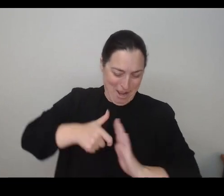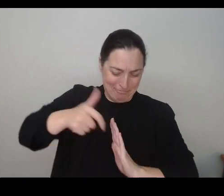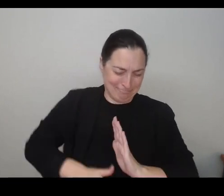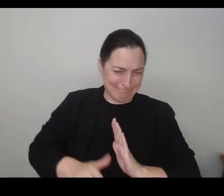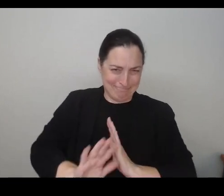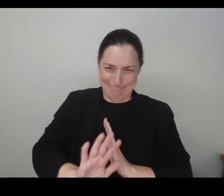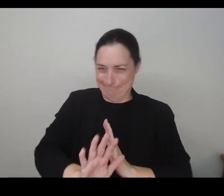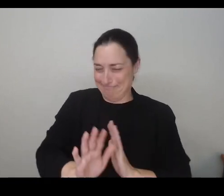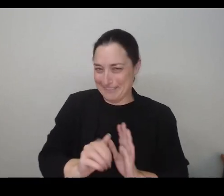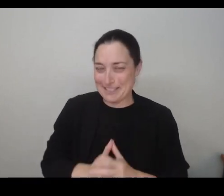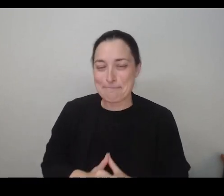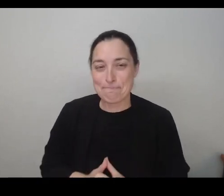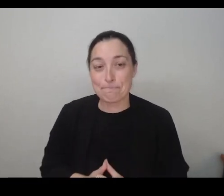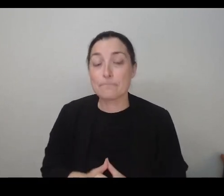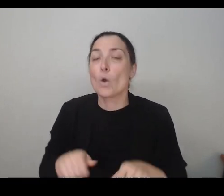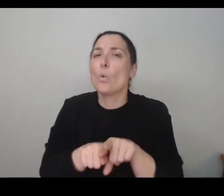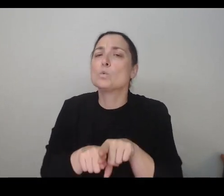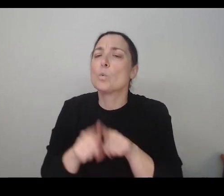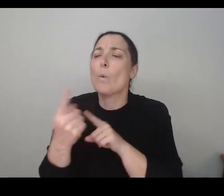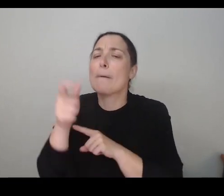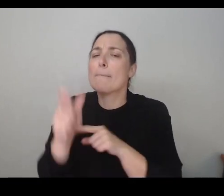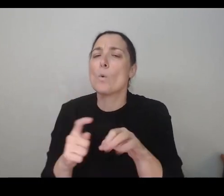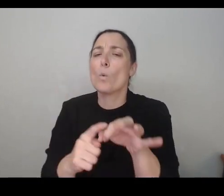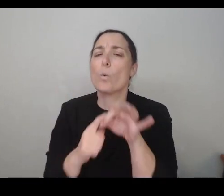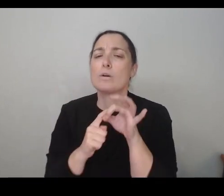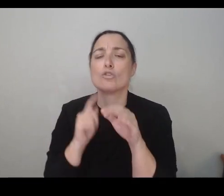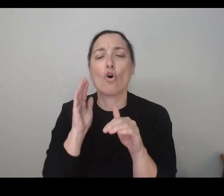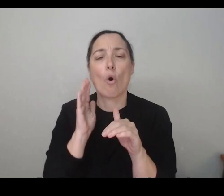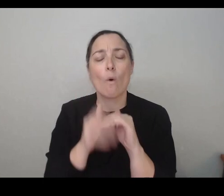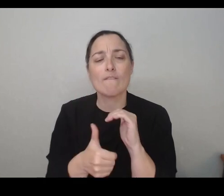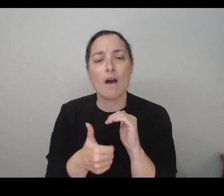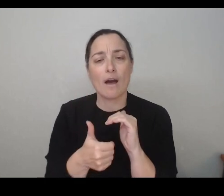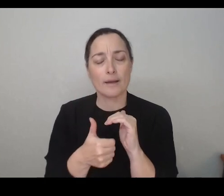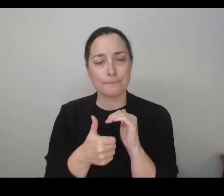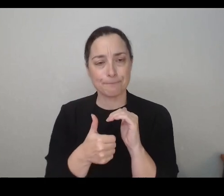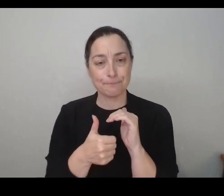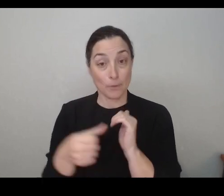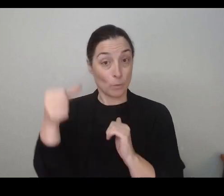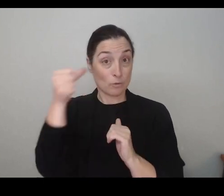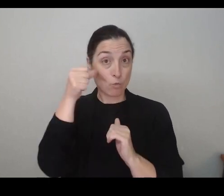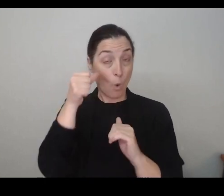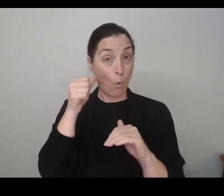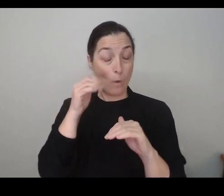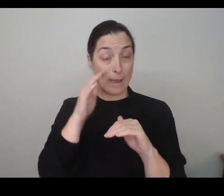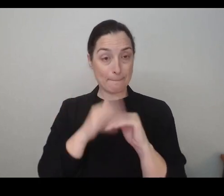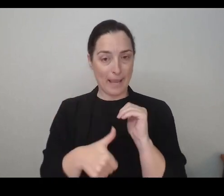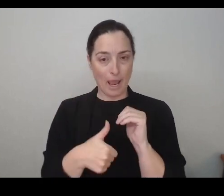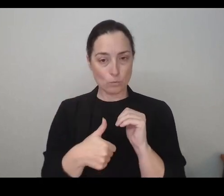There is also a question about, we know about Gauguin's interest